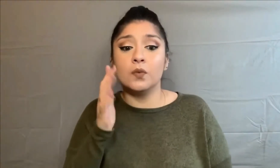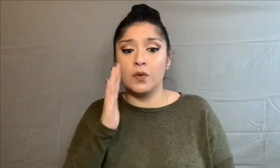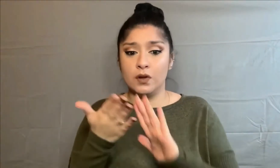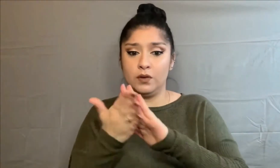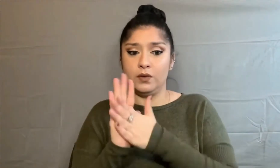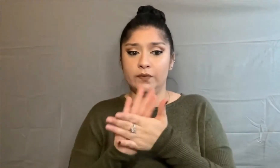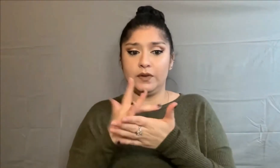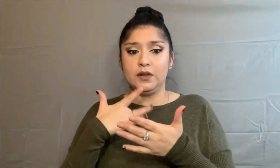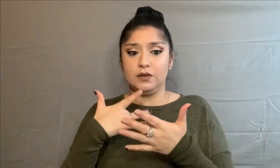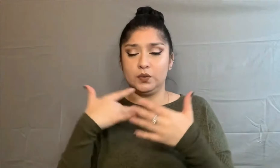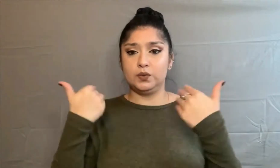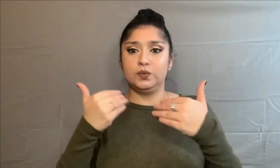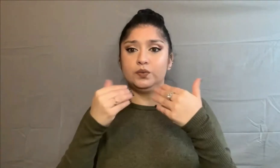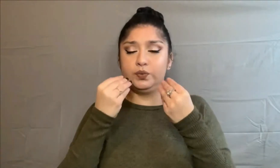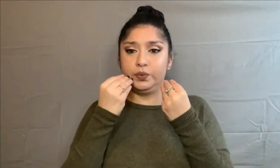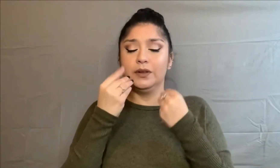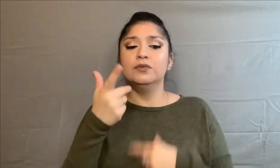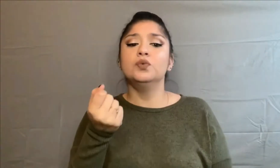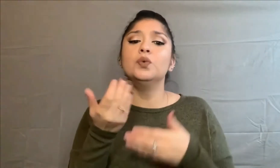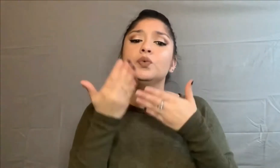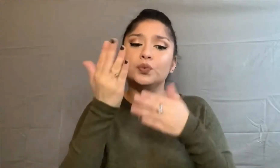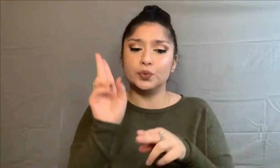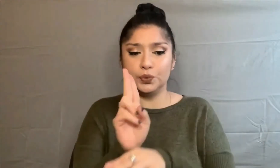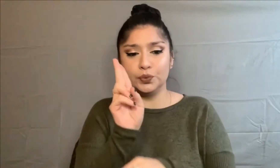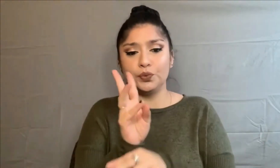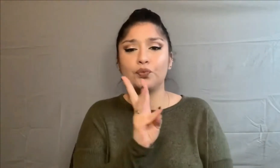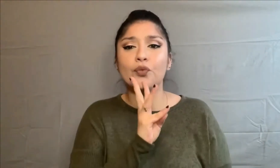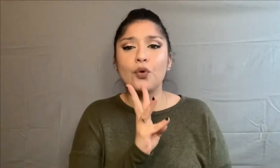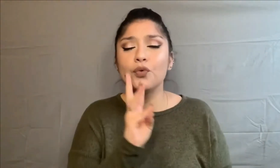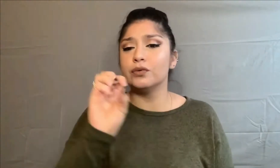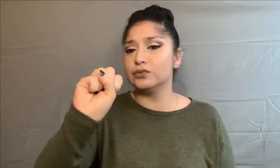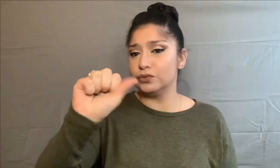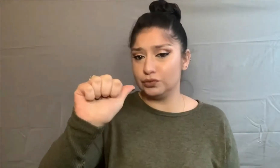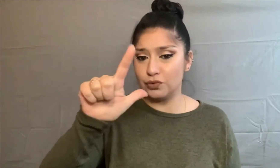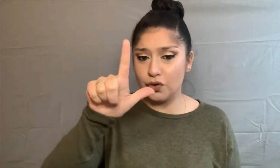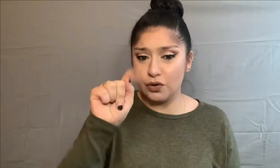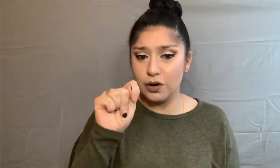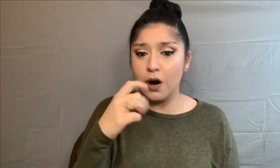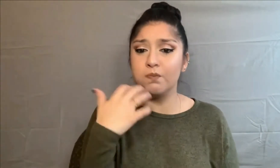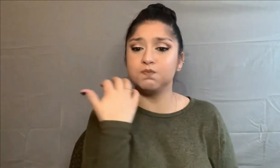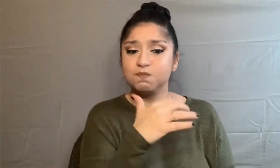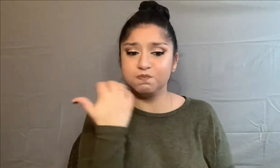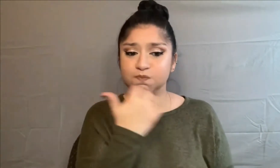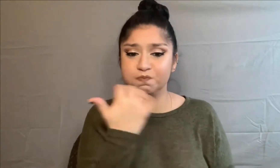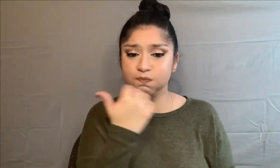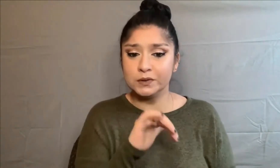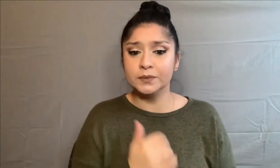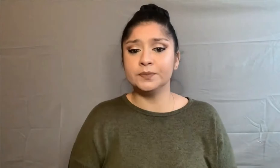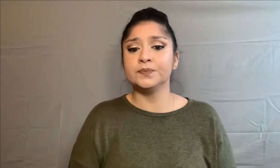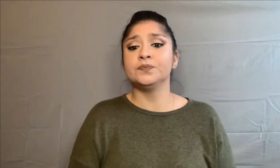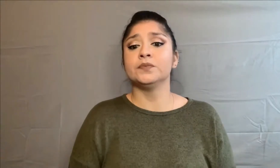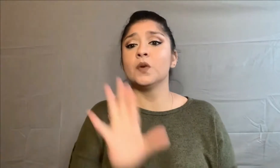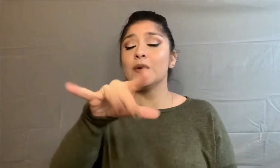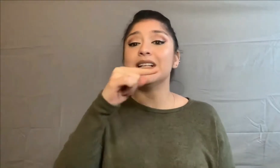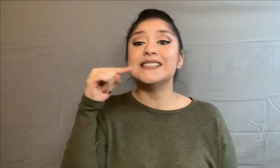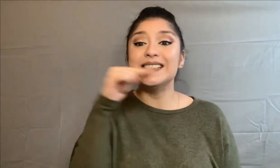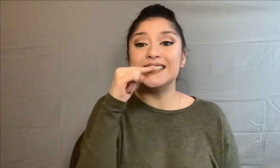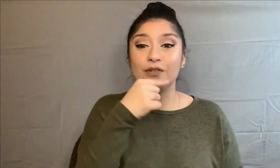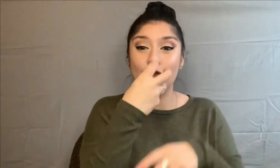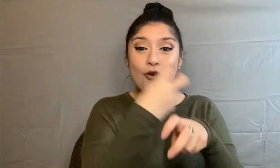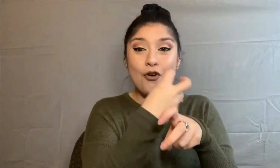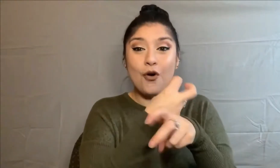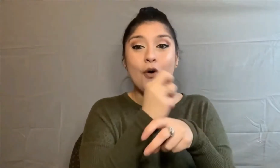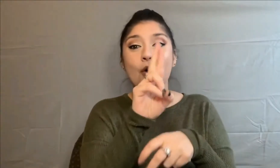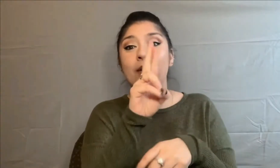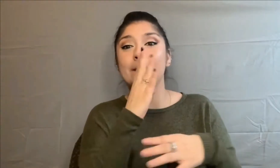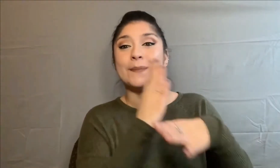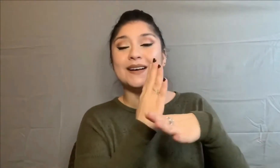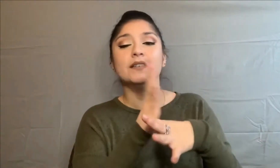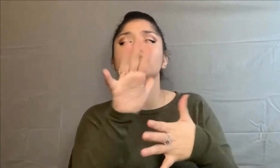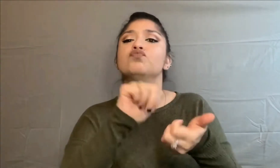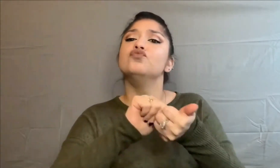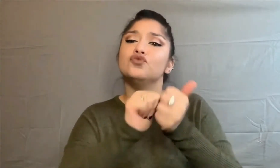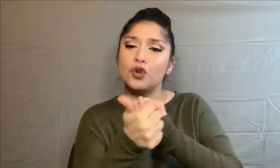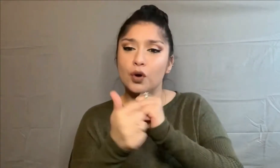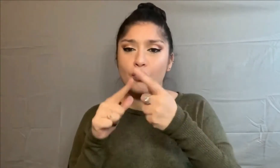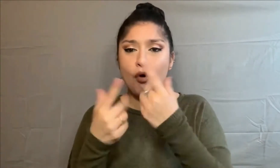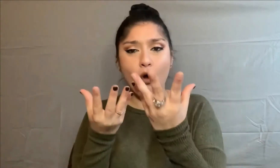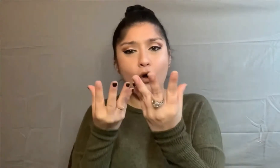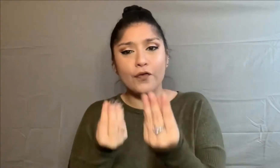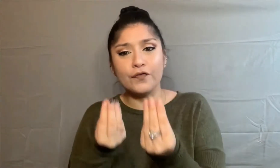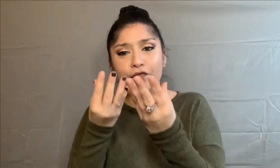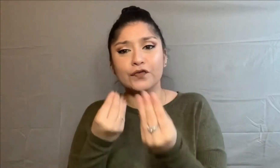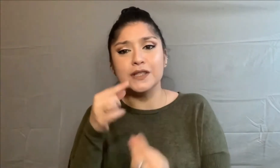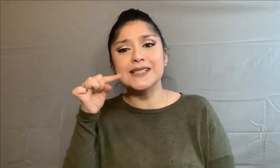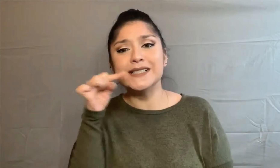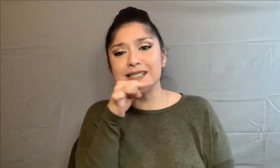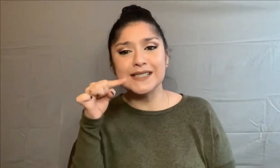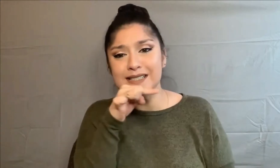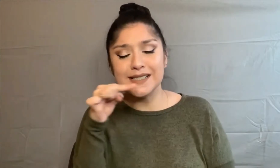Rinsing with salt water and switching to a softer toothbrush can decrease irritation.